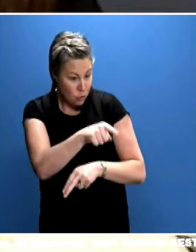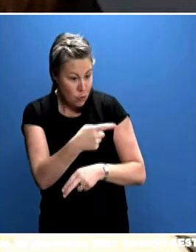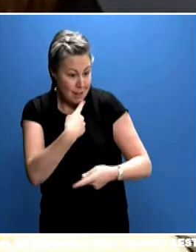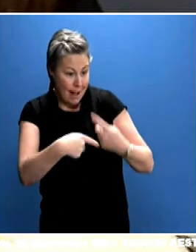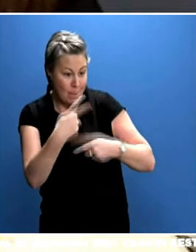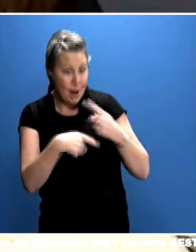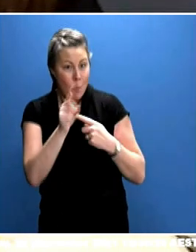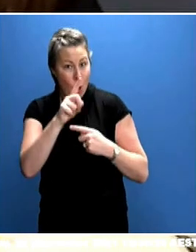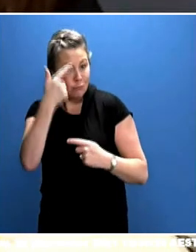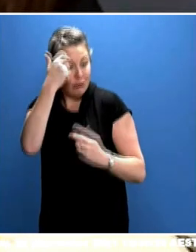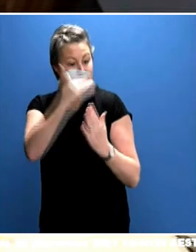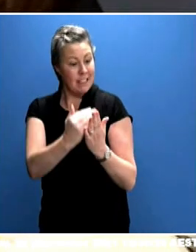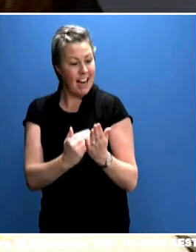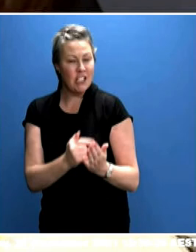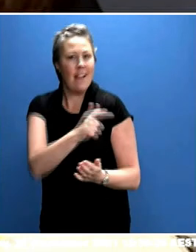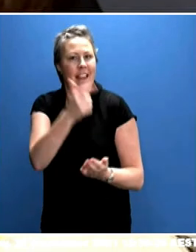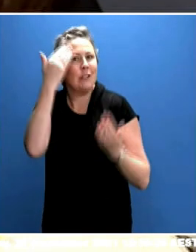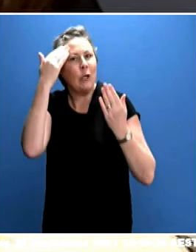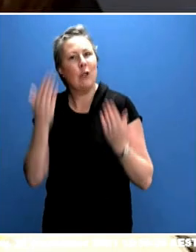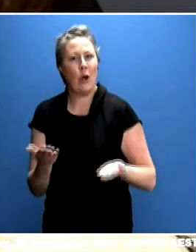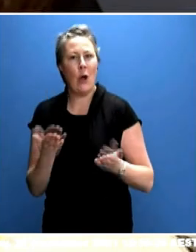It's evaporated from view, in real terms.